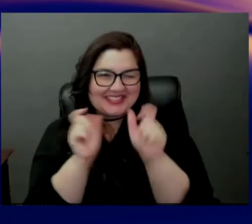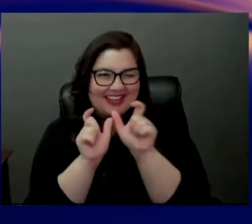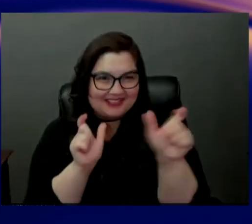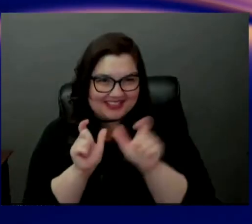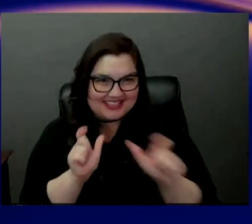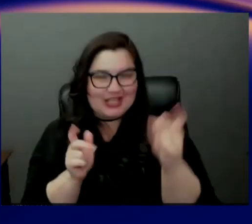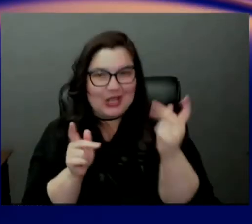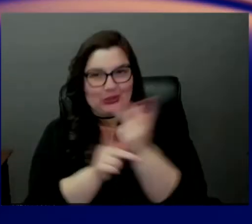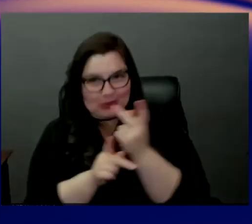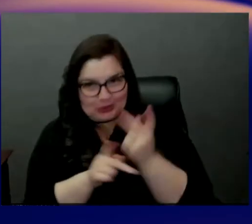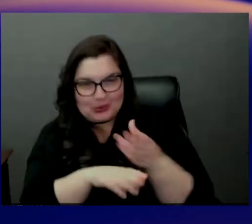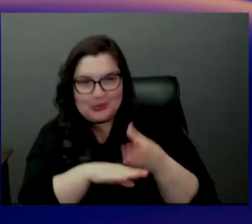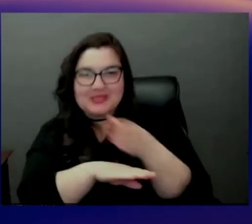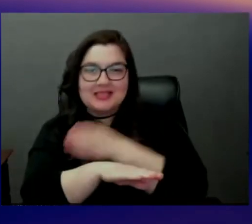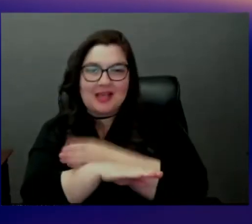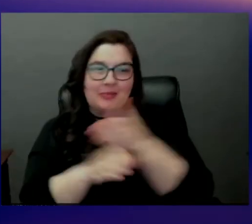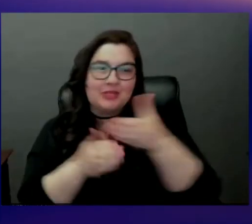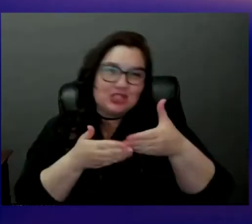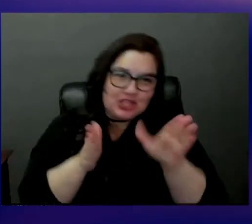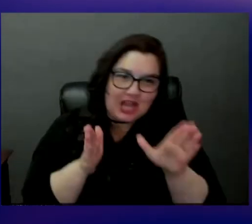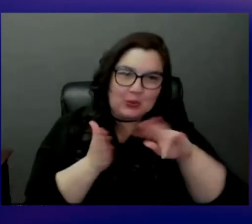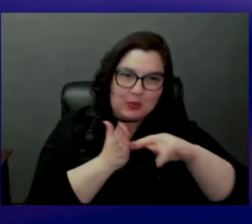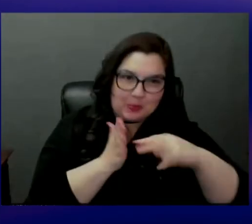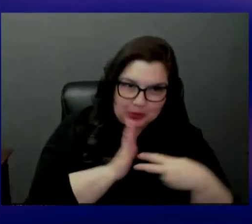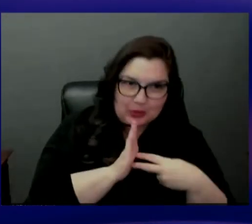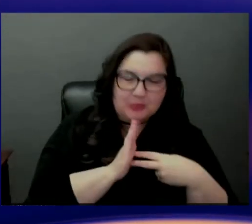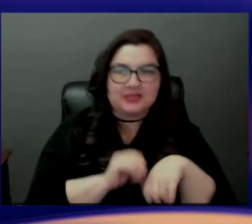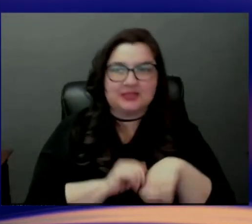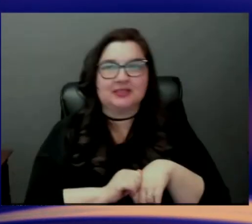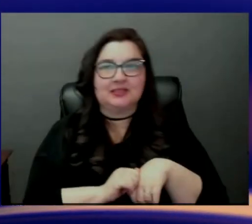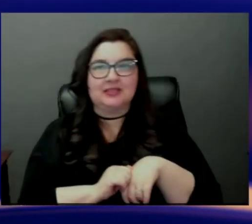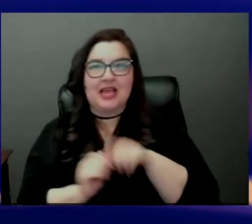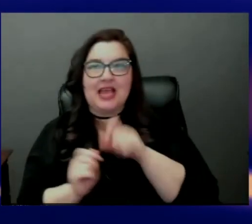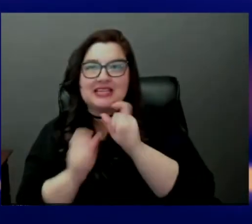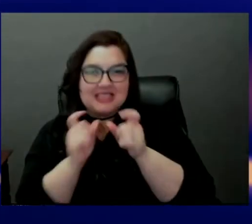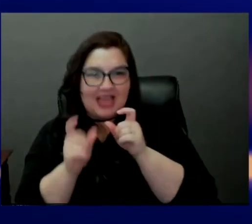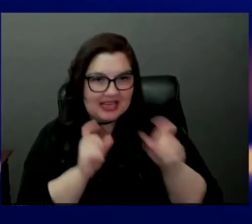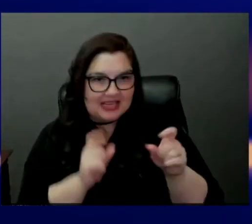general purpose, and then dedicated HPC specific instances.